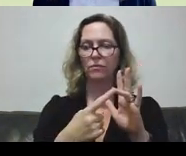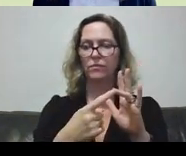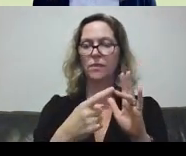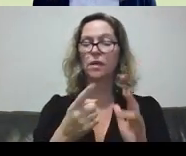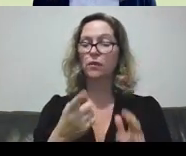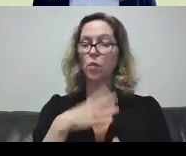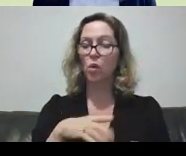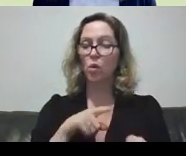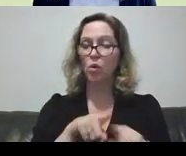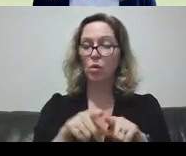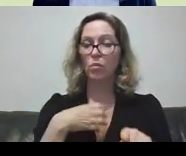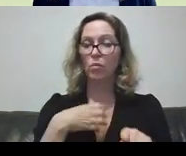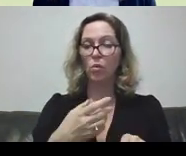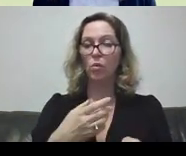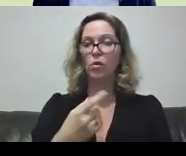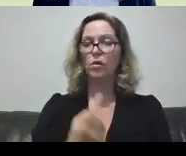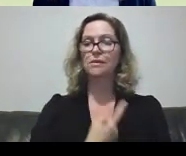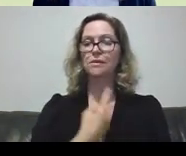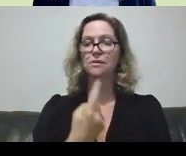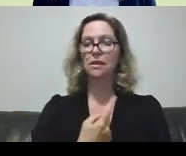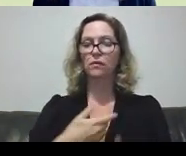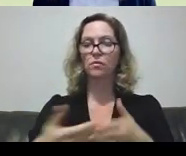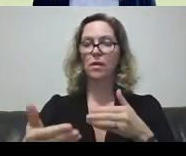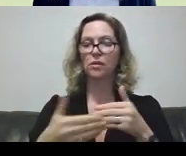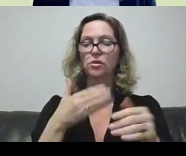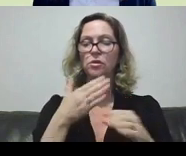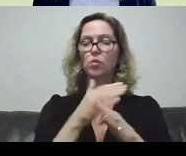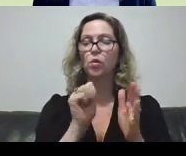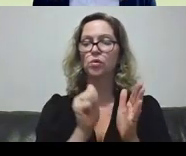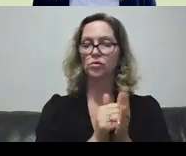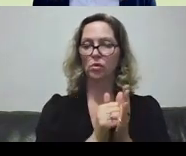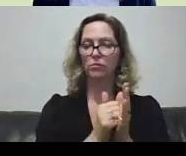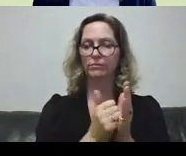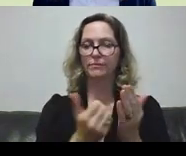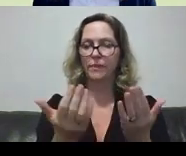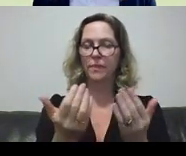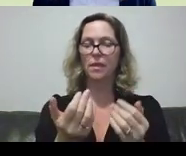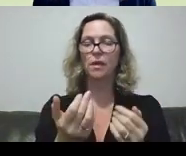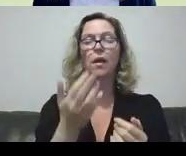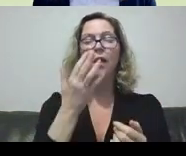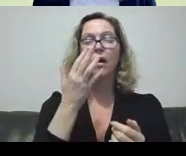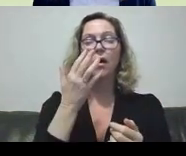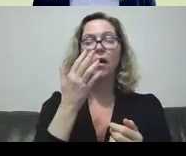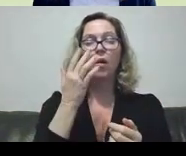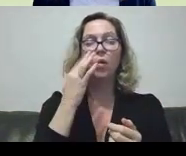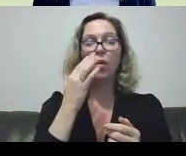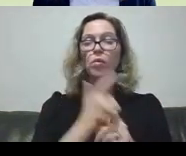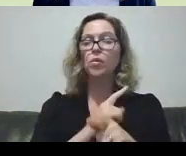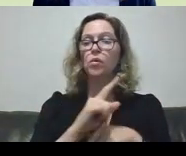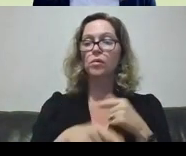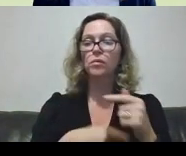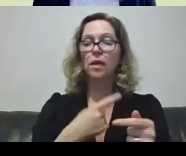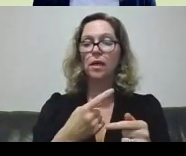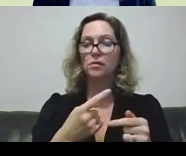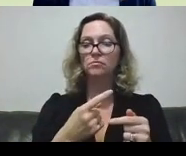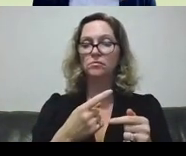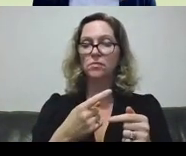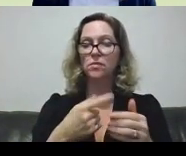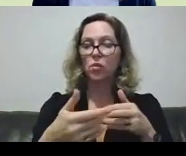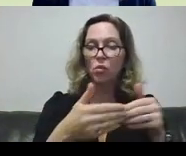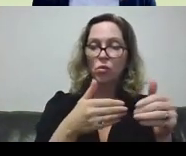that. When it comes to coordination of supports like we discussed earlier cause